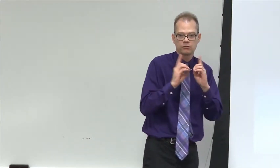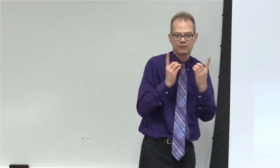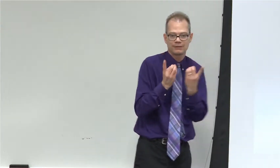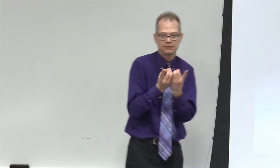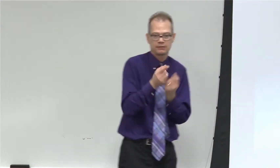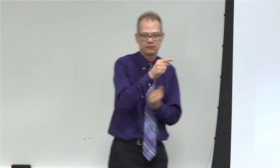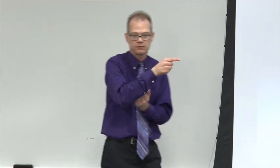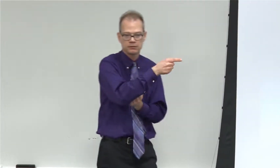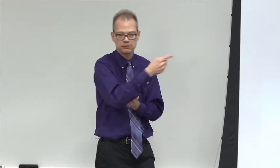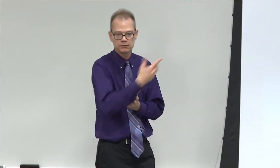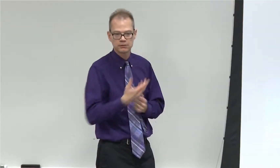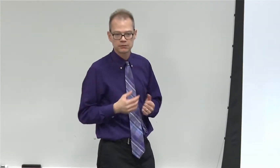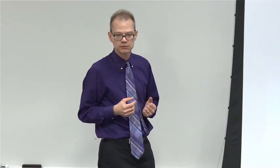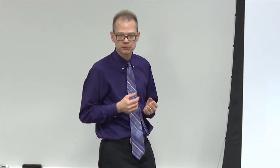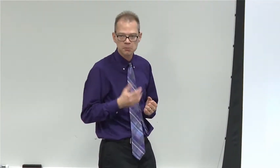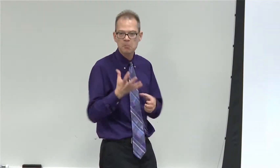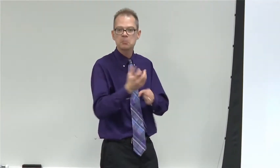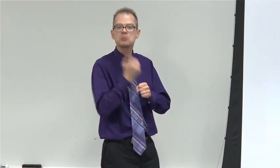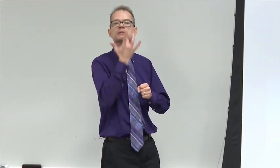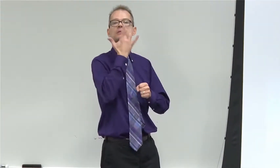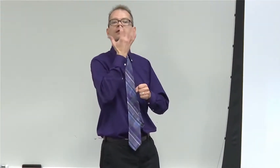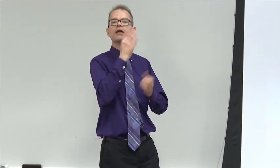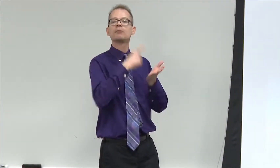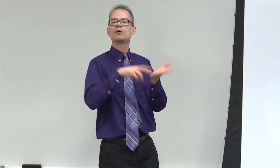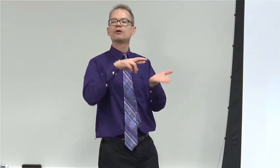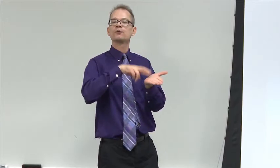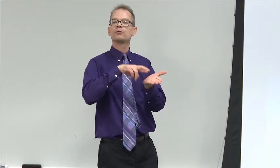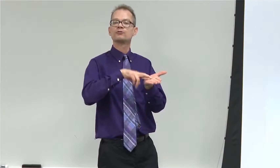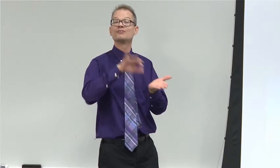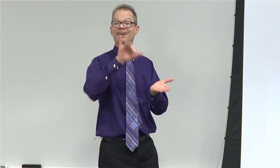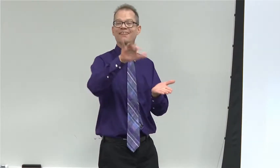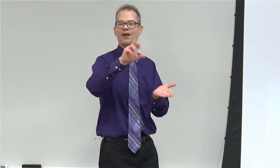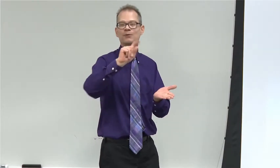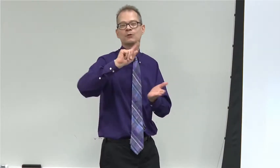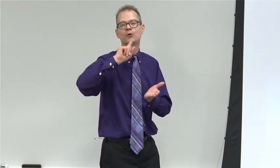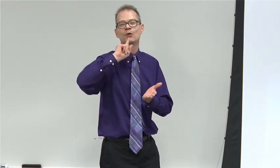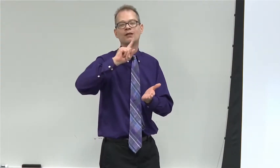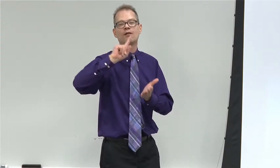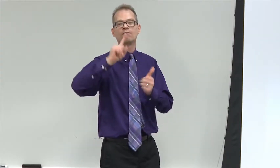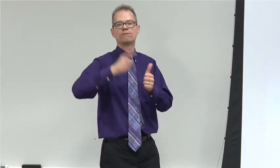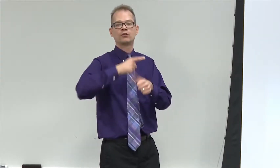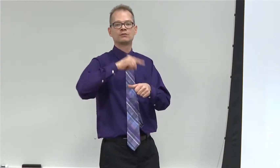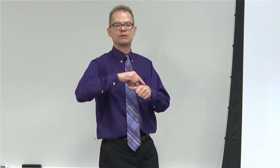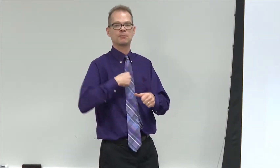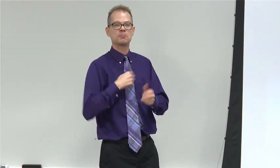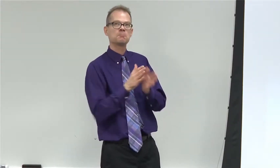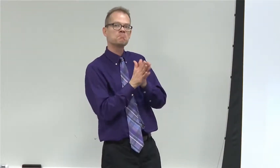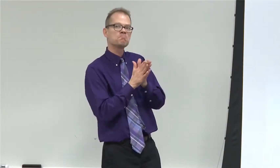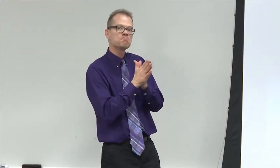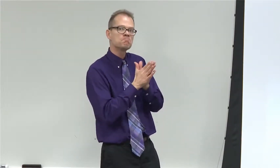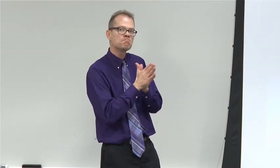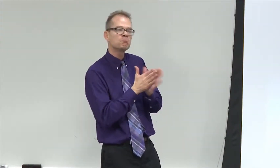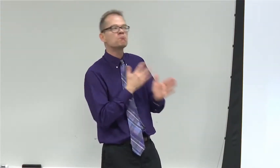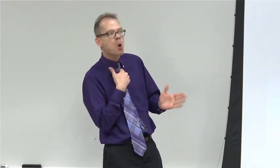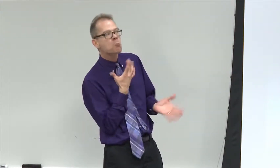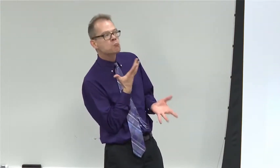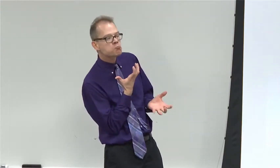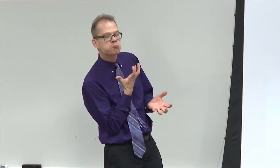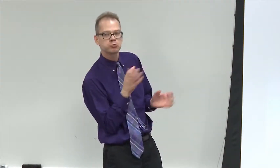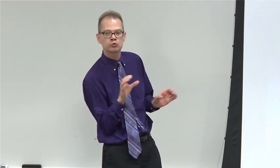in my biology department. So I got a flavor for what research was. That was the first time that I thought